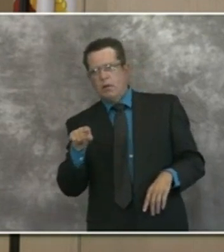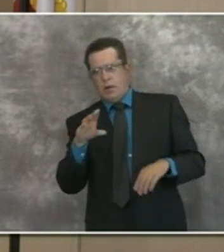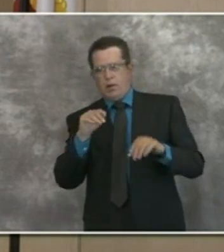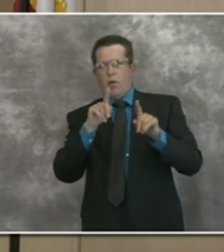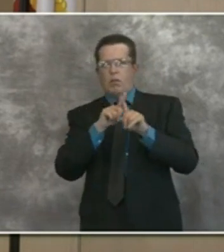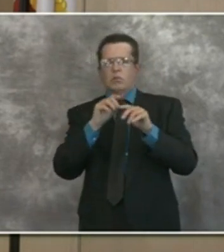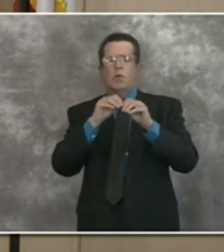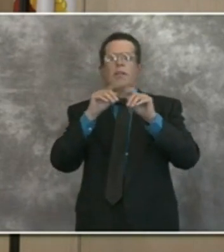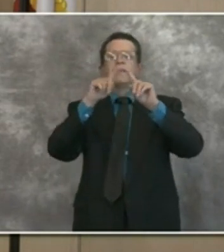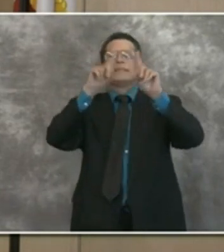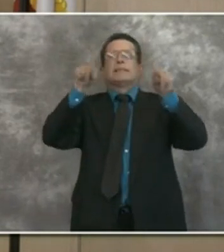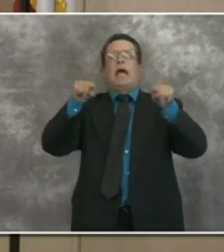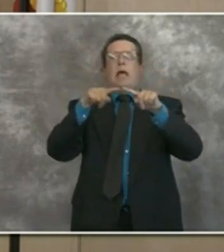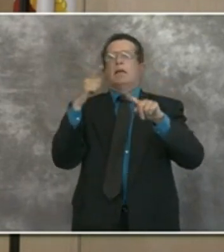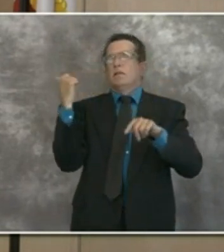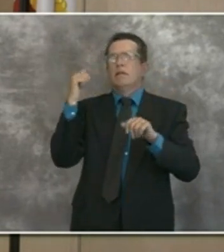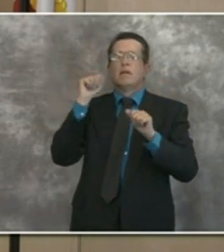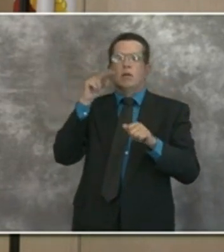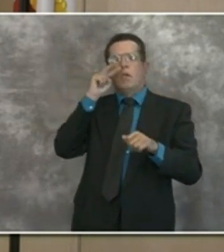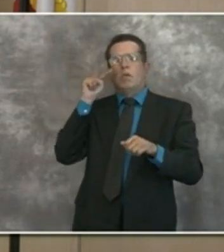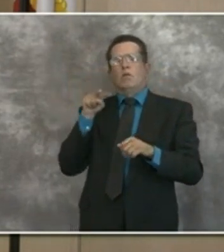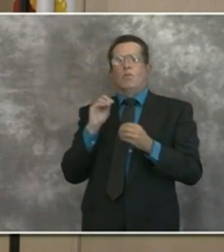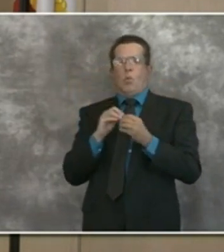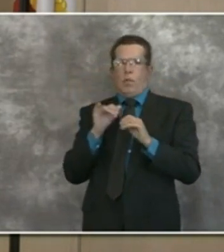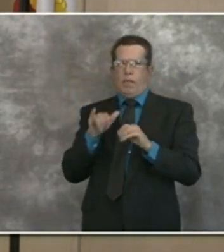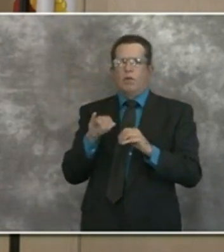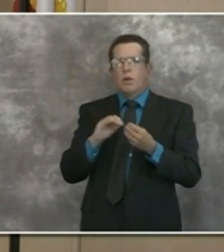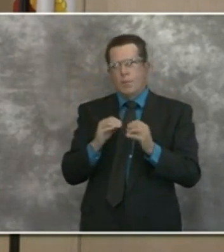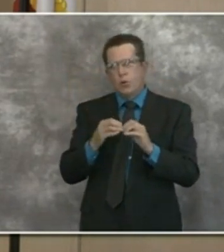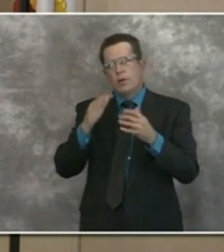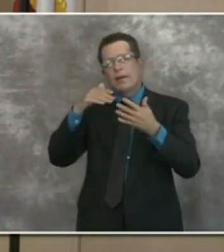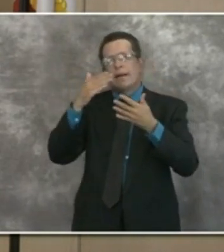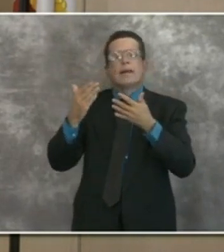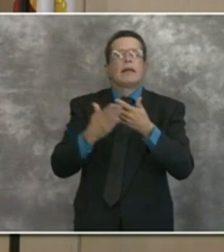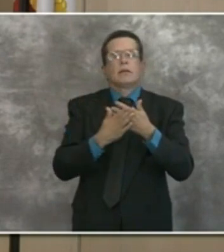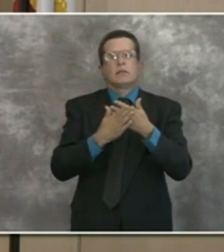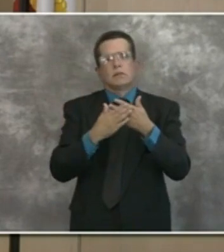AT THE BOTTOM OF THE SLIDE IS SHOWN HERE AND ALSO ON THE